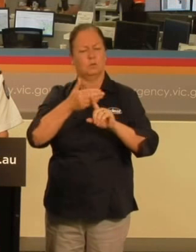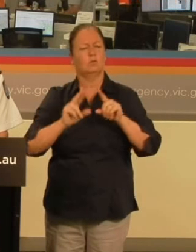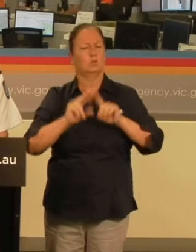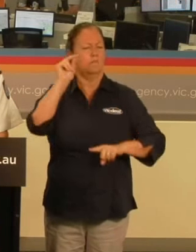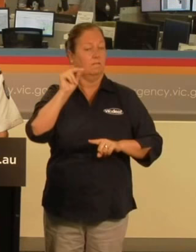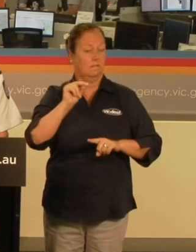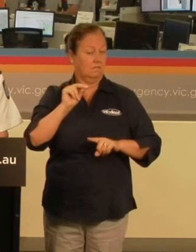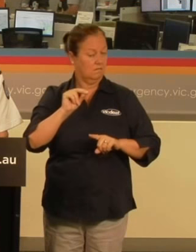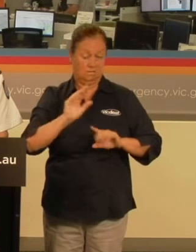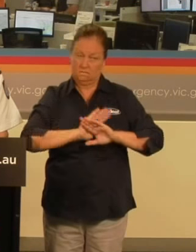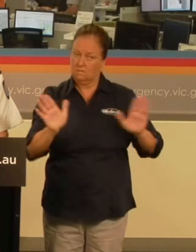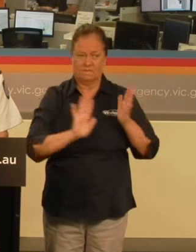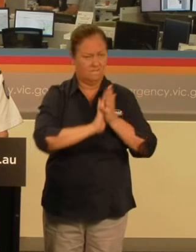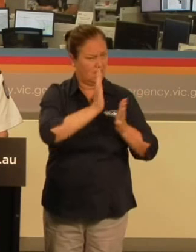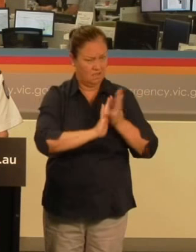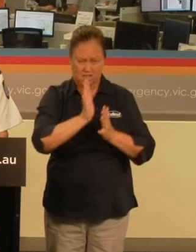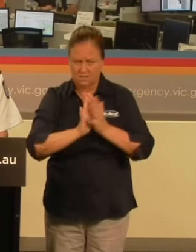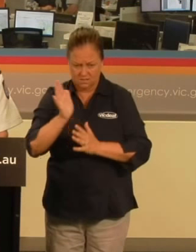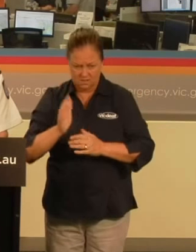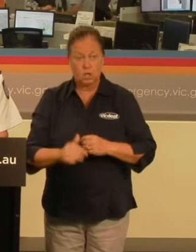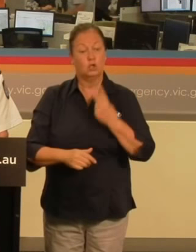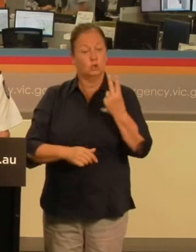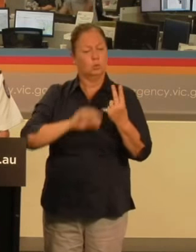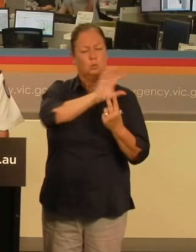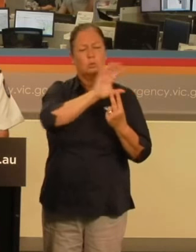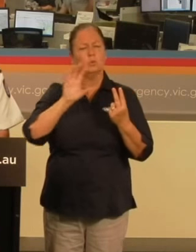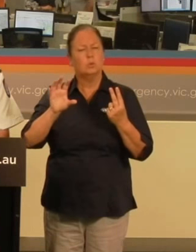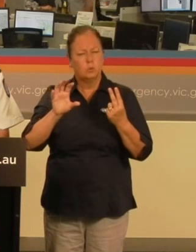see two districts with total fire bans one will be the southwestern part the